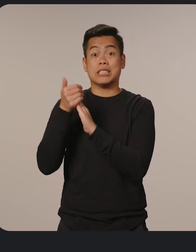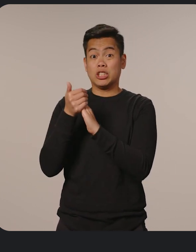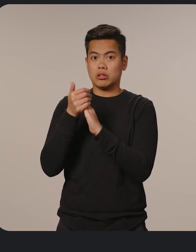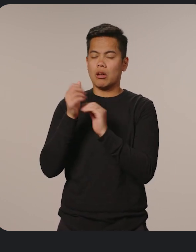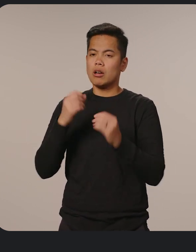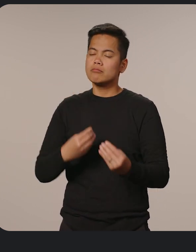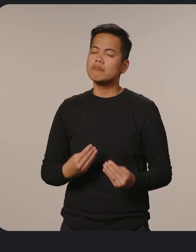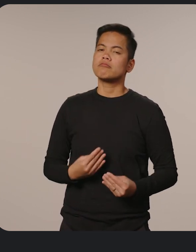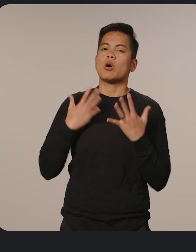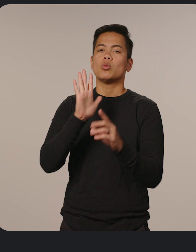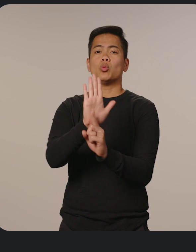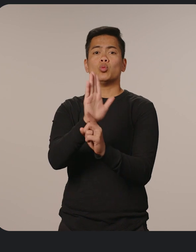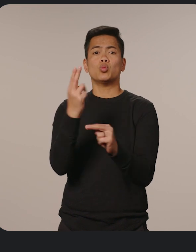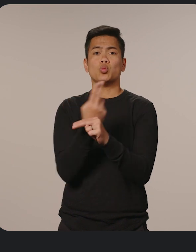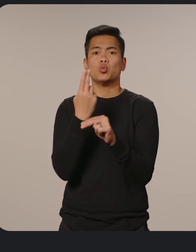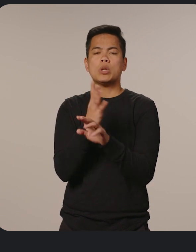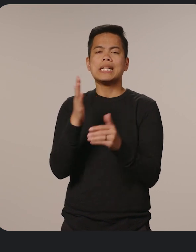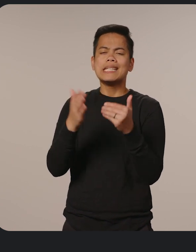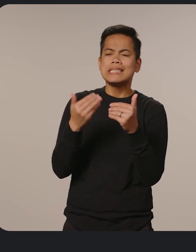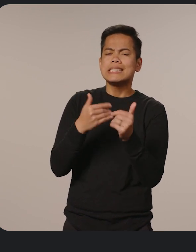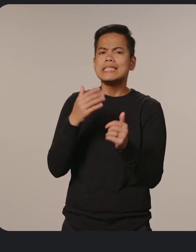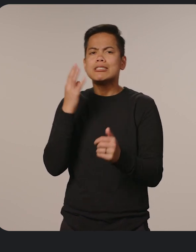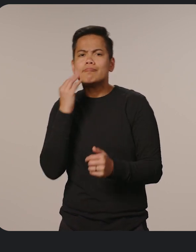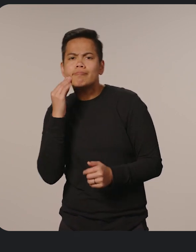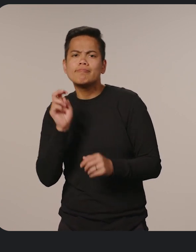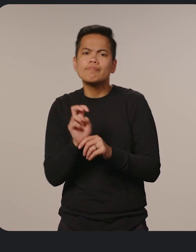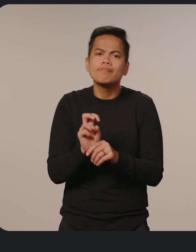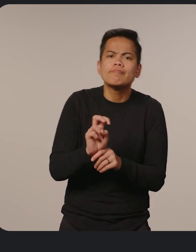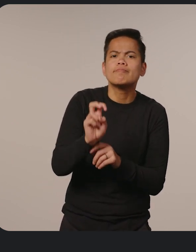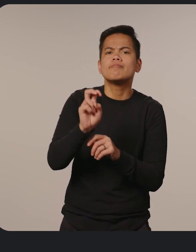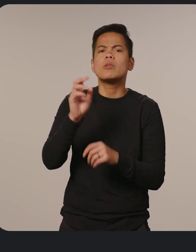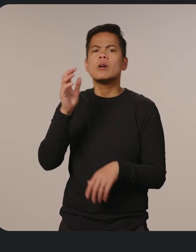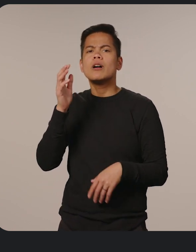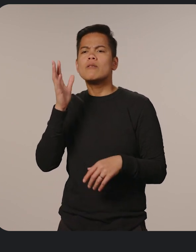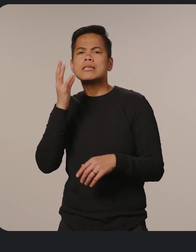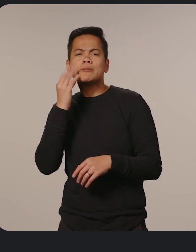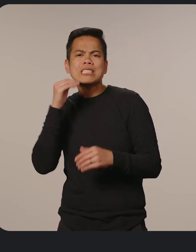their vision for whole-home experiences into a reality.